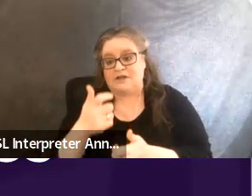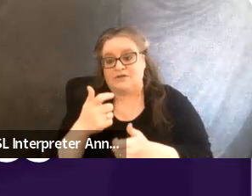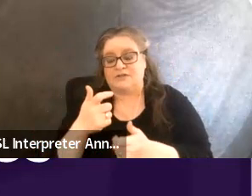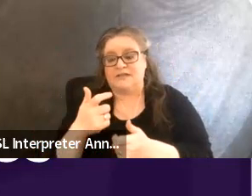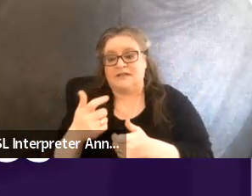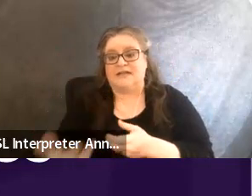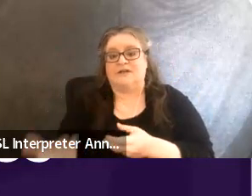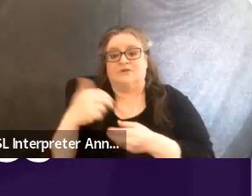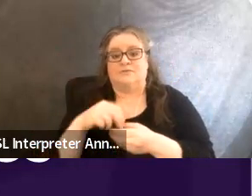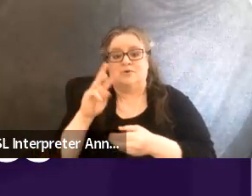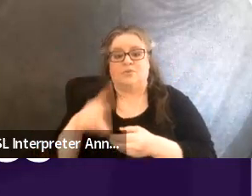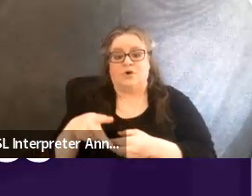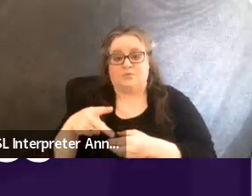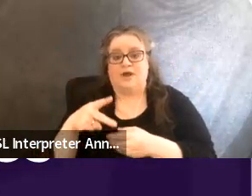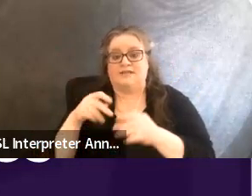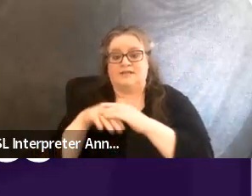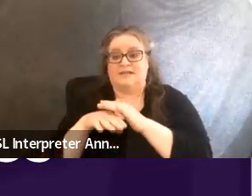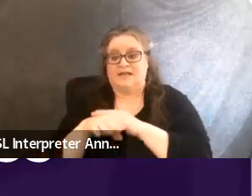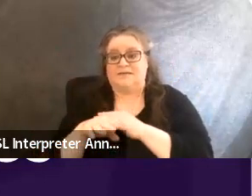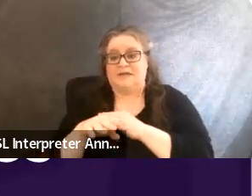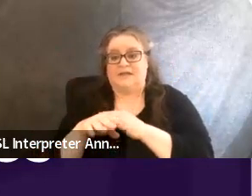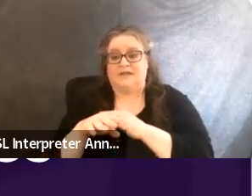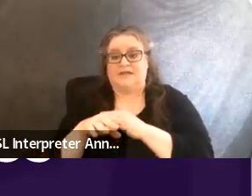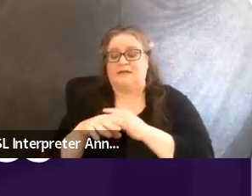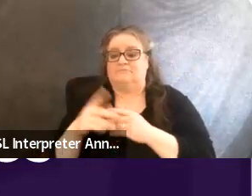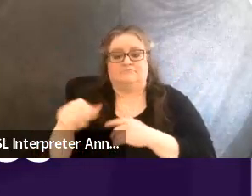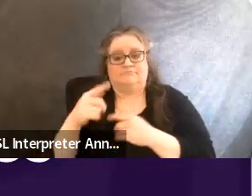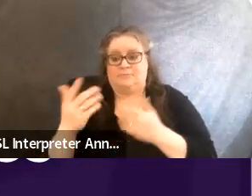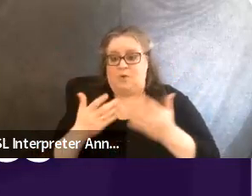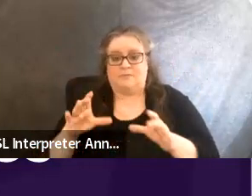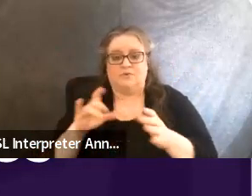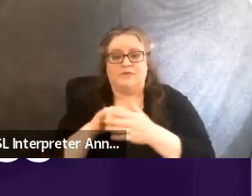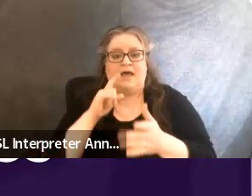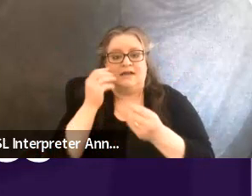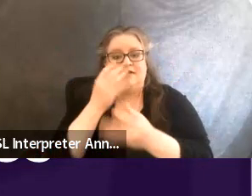to WordPress accessibility, everyone's welcome to do that. There's also information about that,